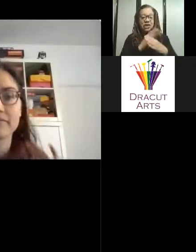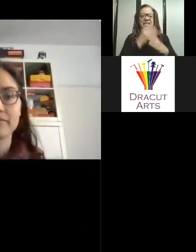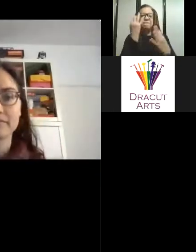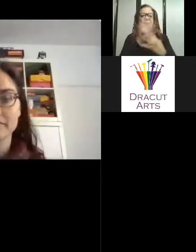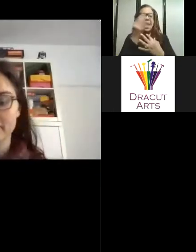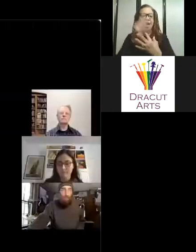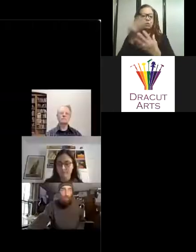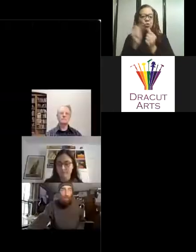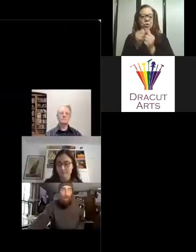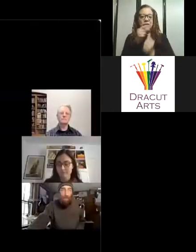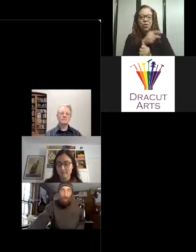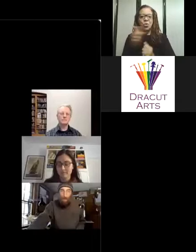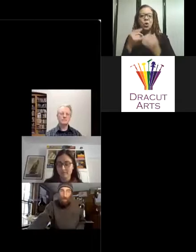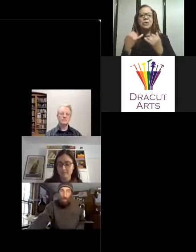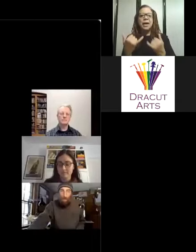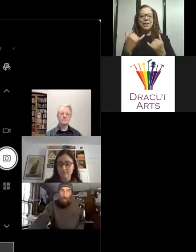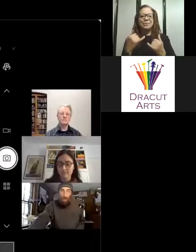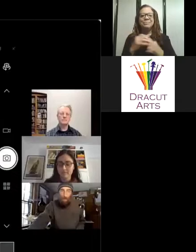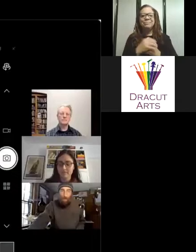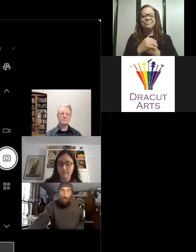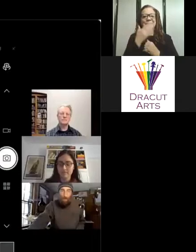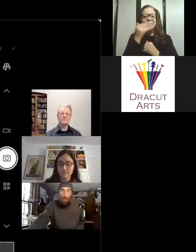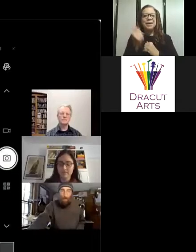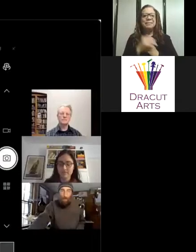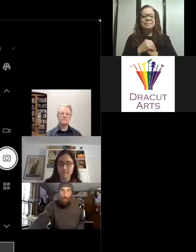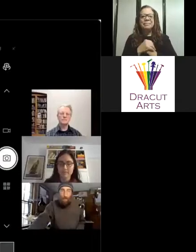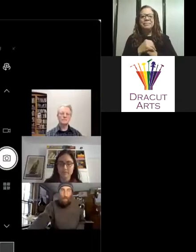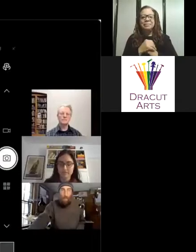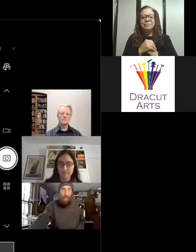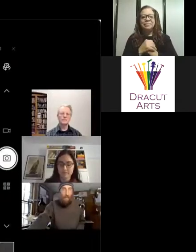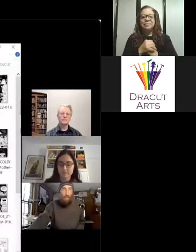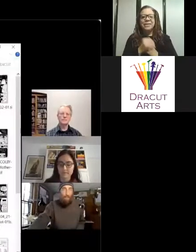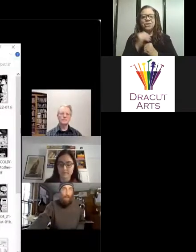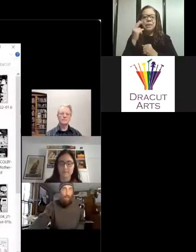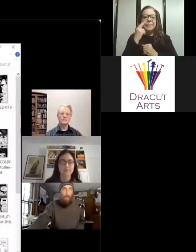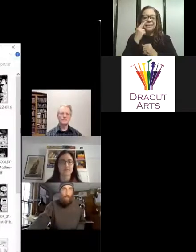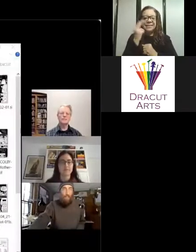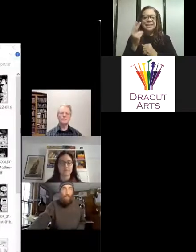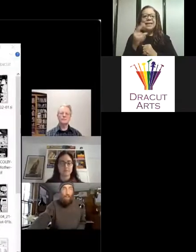Um, there we go. So let's see, I got some files ready to share.